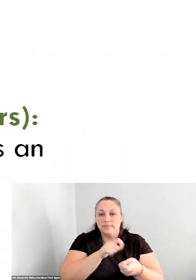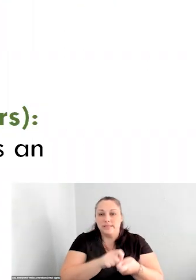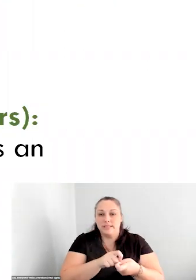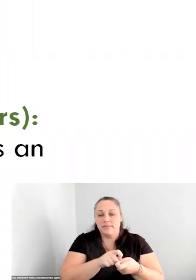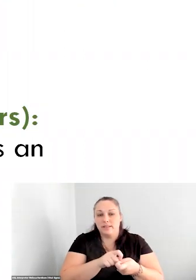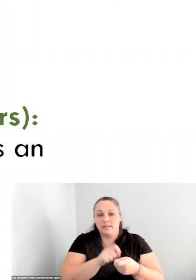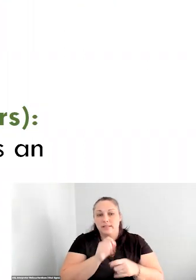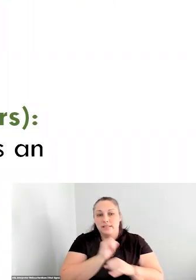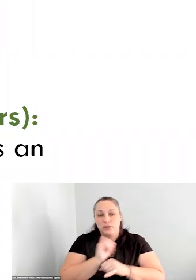And now back to Bonnie.